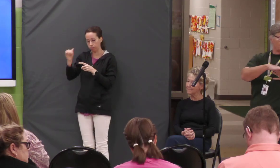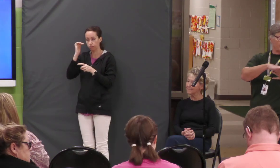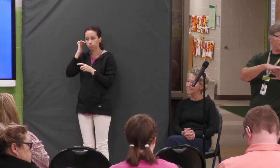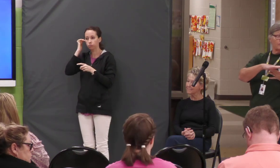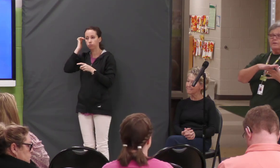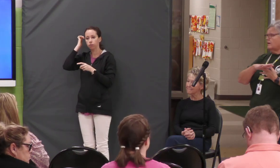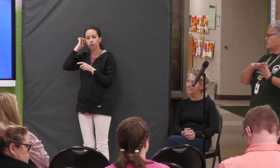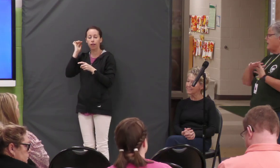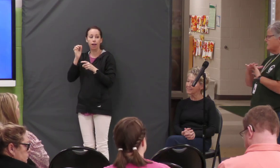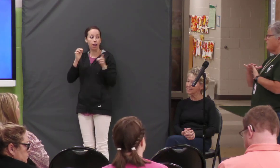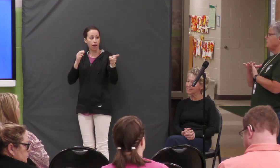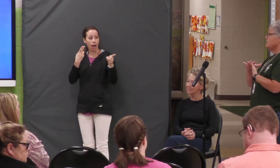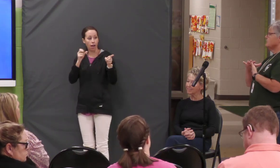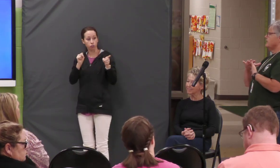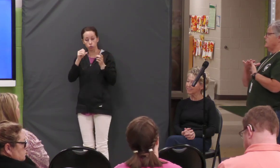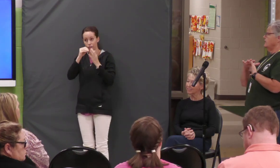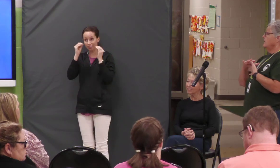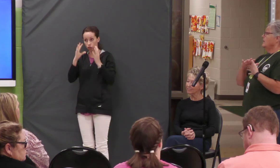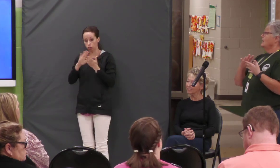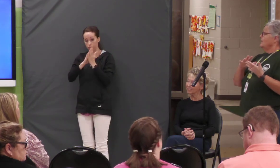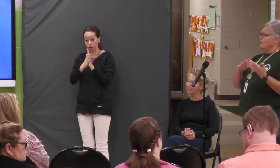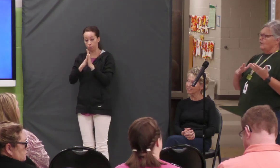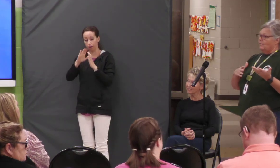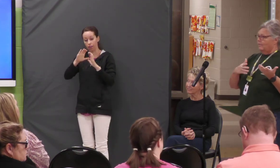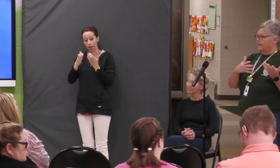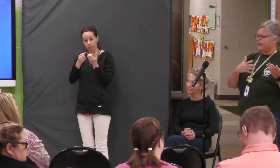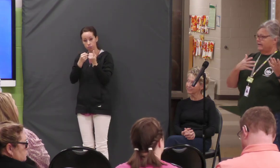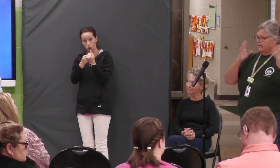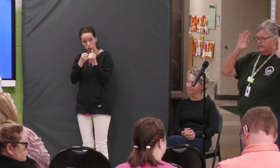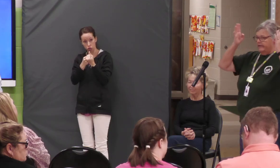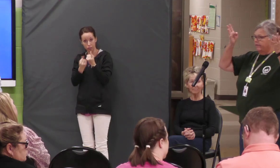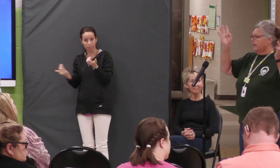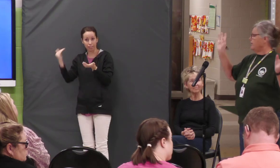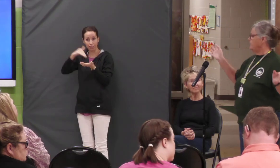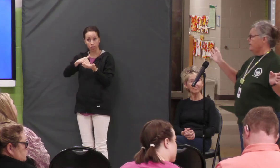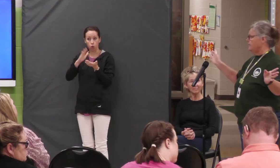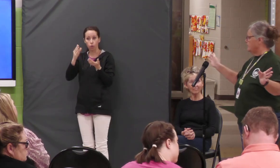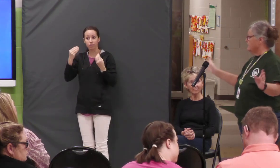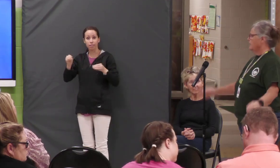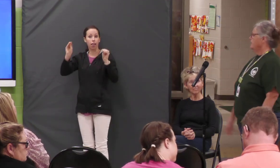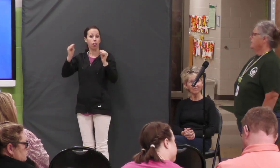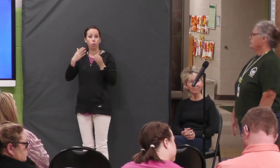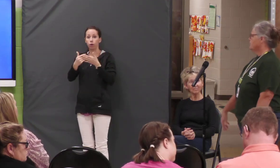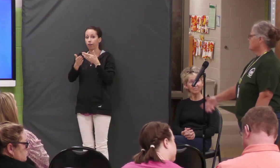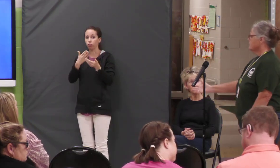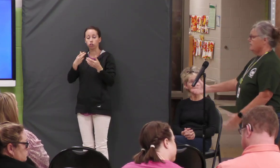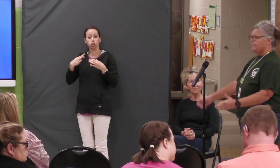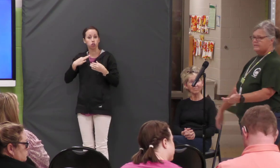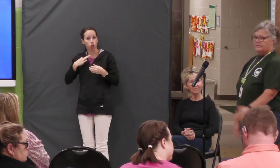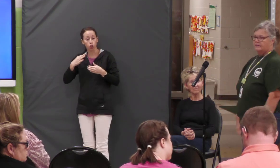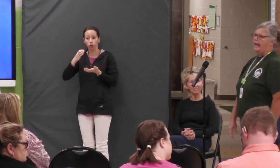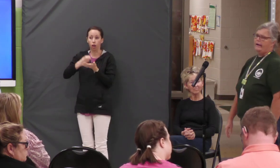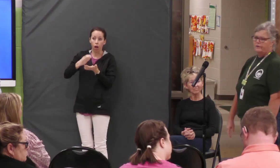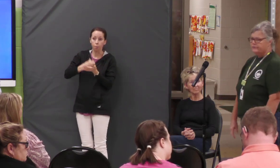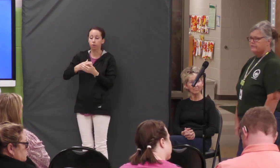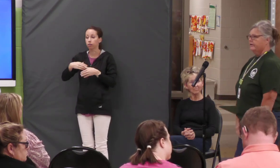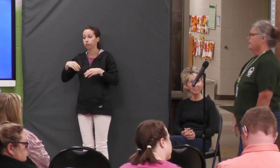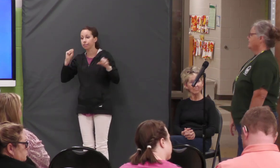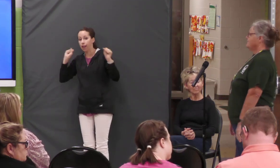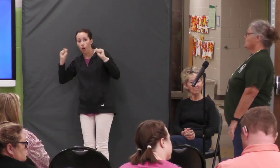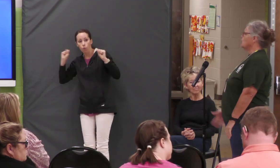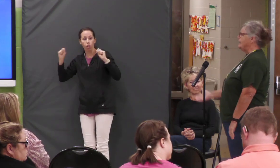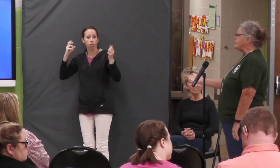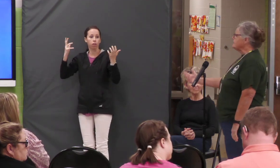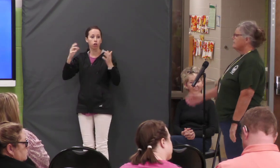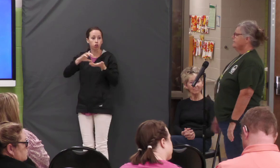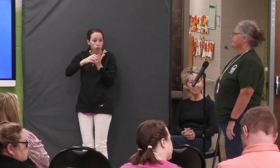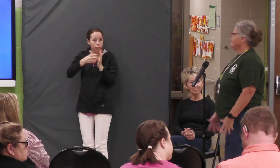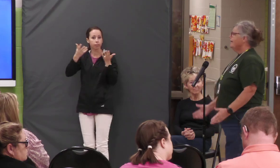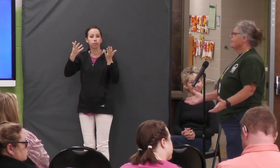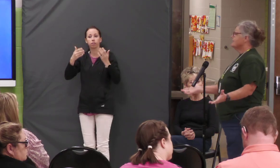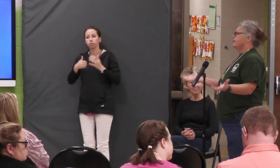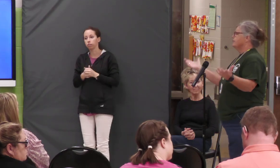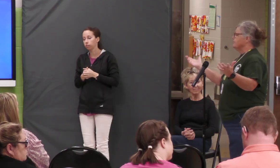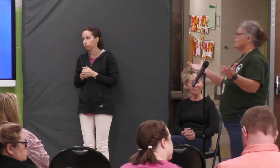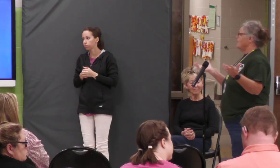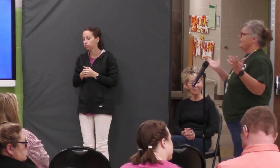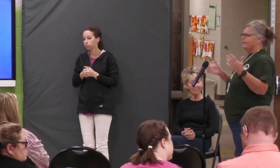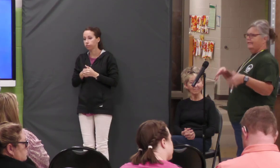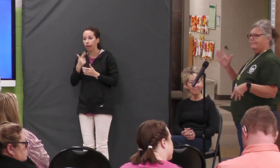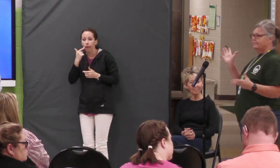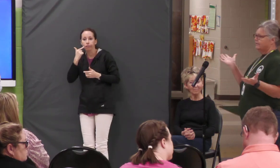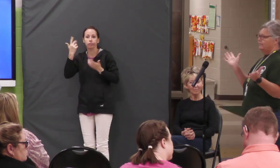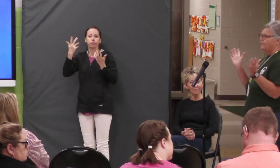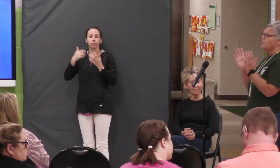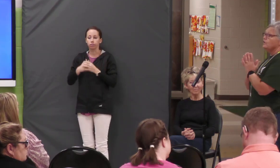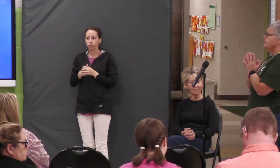school teachers come sponsor you know we sell shirts cups cows cookies suckers I mean